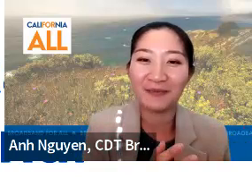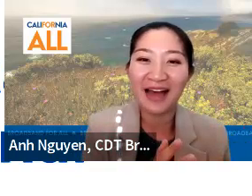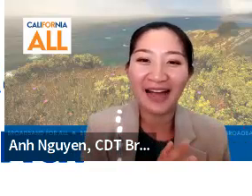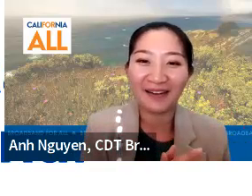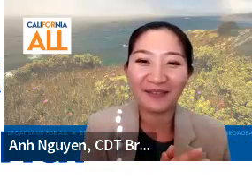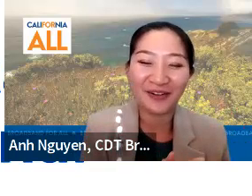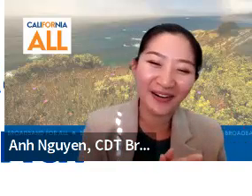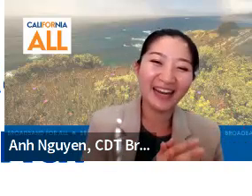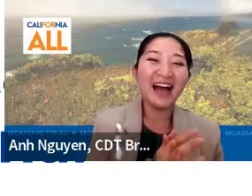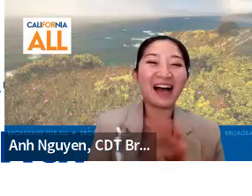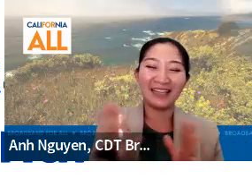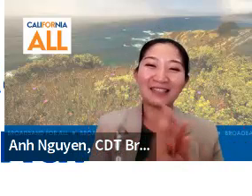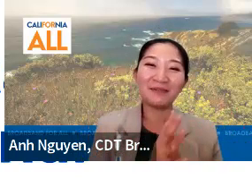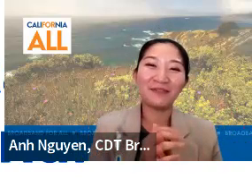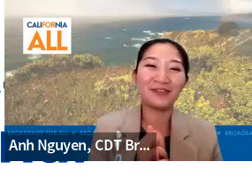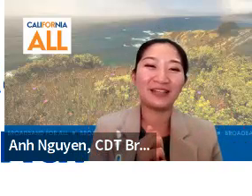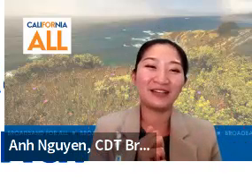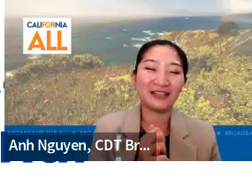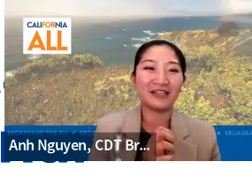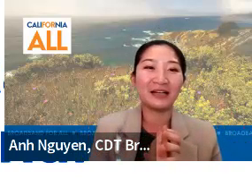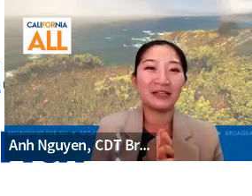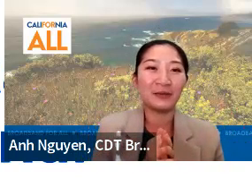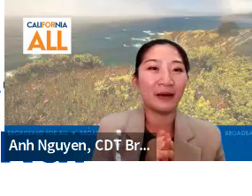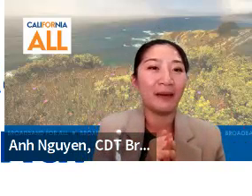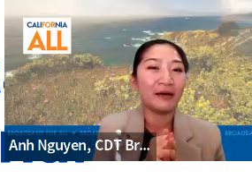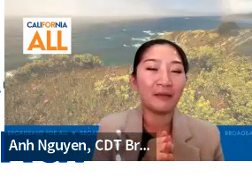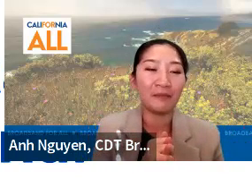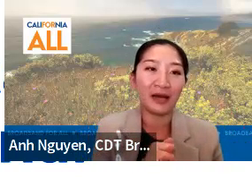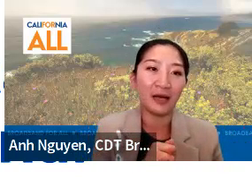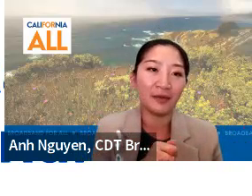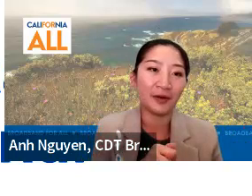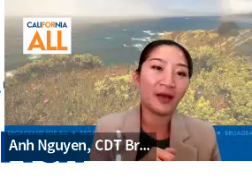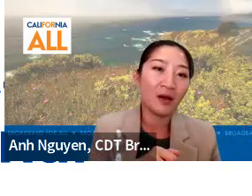am sure like some of the folks on here can talk a little bit about it, but you know,